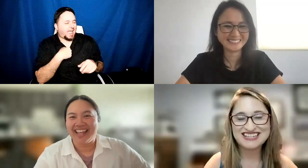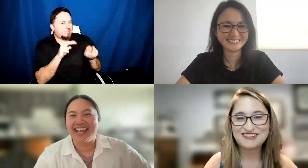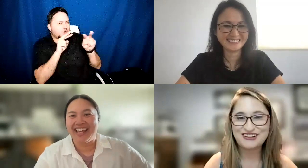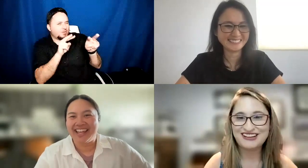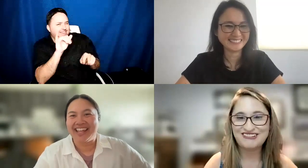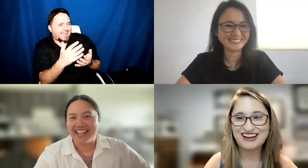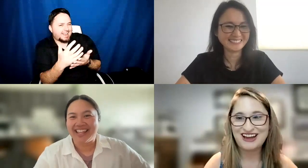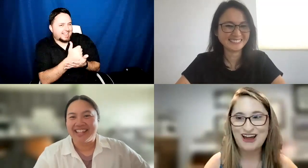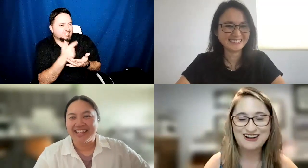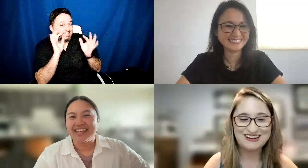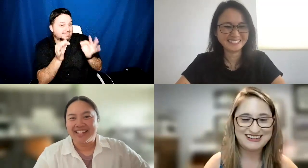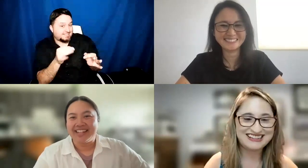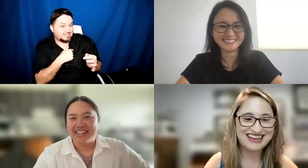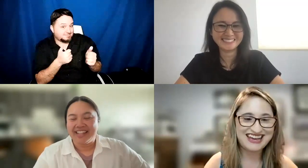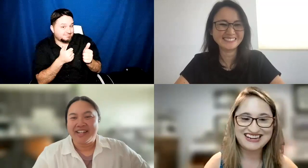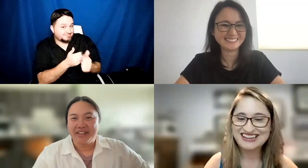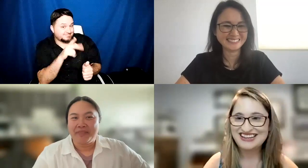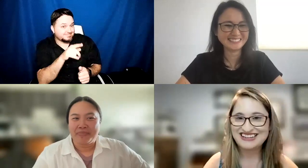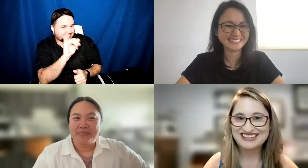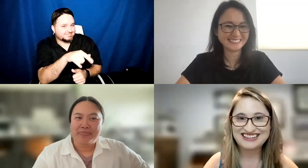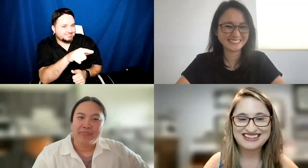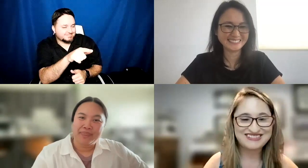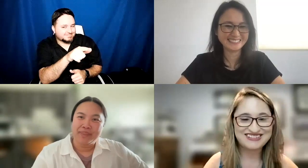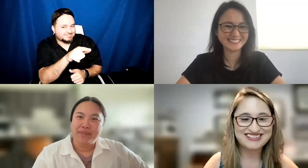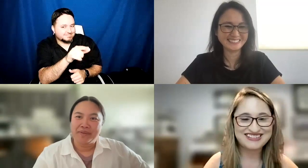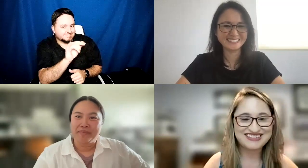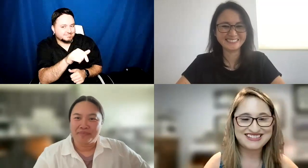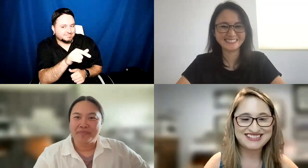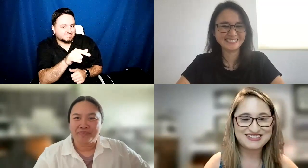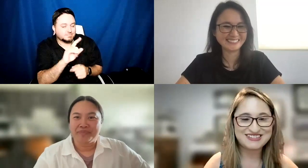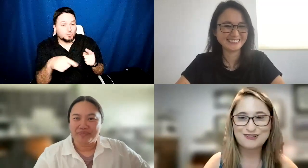I definitely wanna hop on, but as soon as it's available.